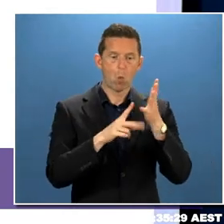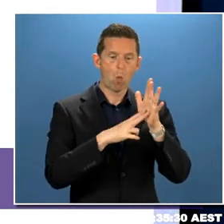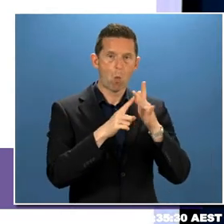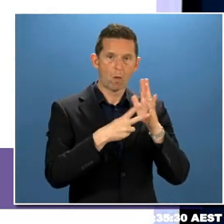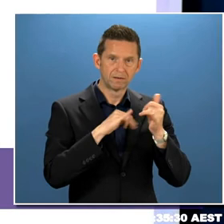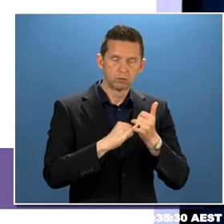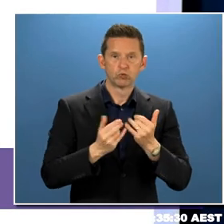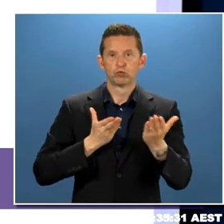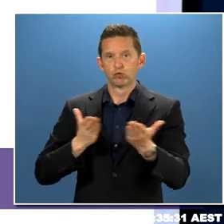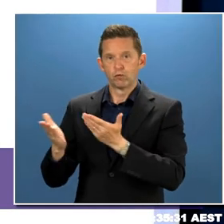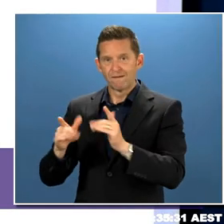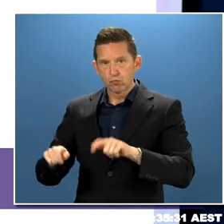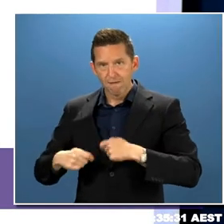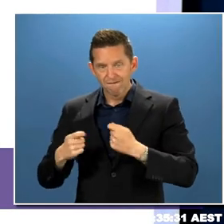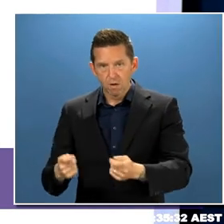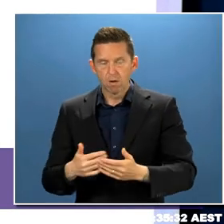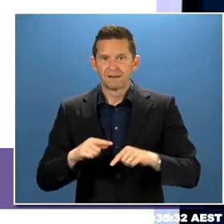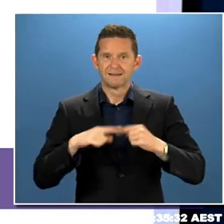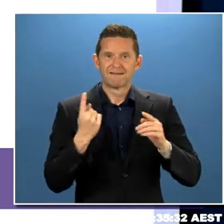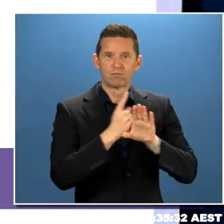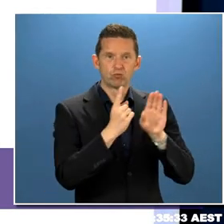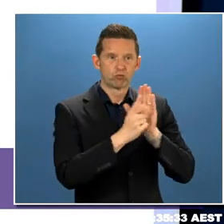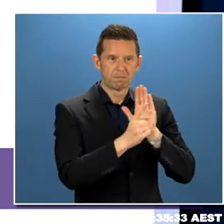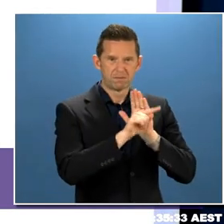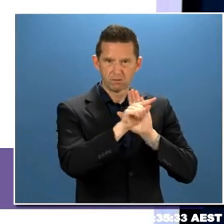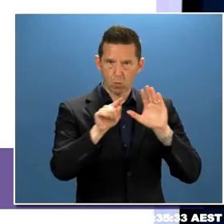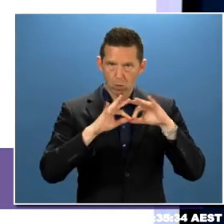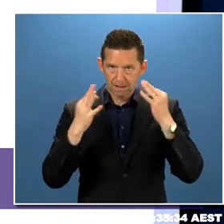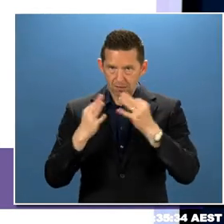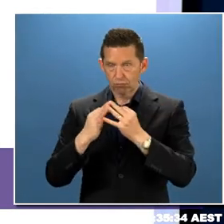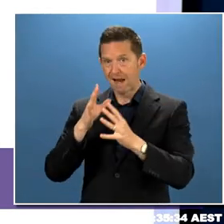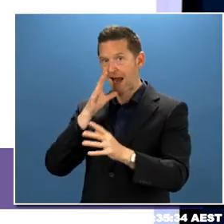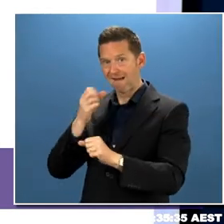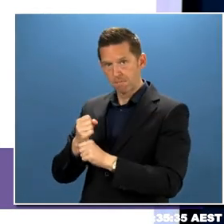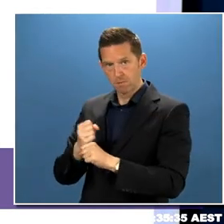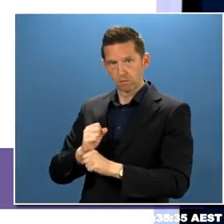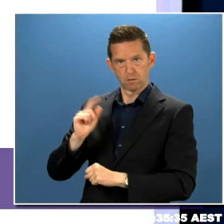providers, representative bodies and governments in addressing the systemic